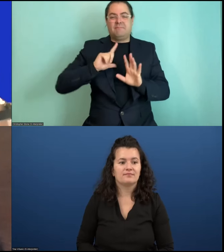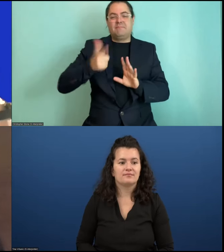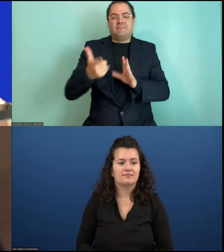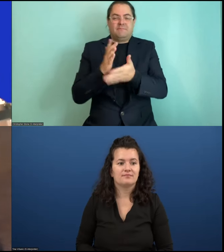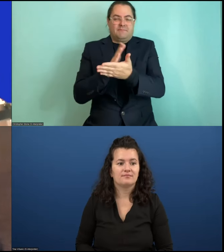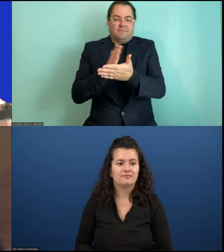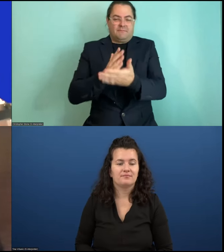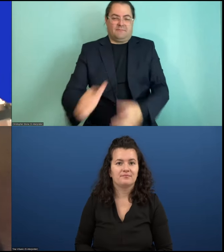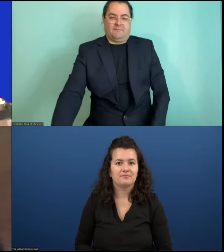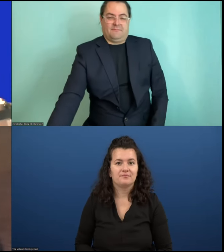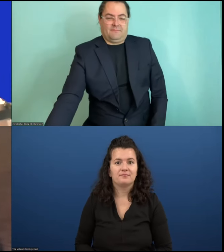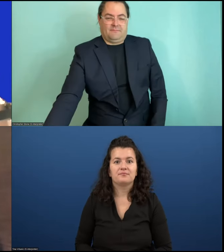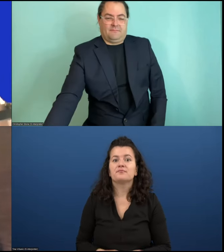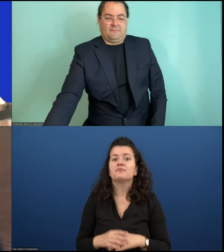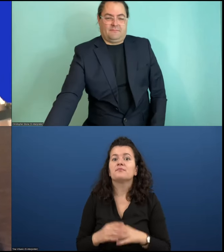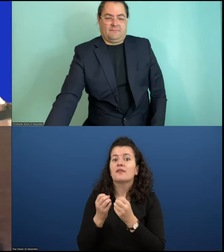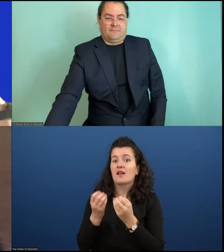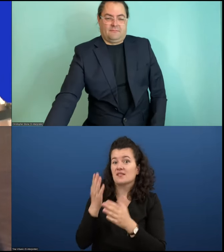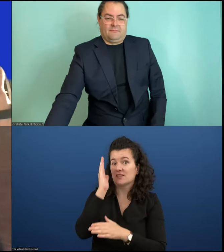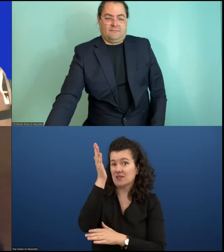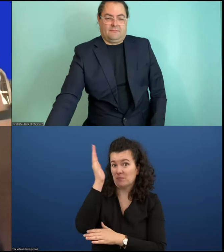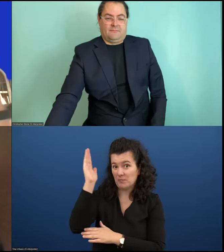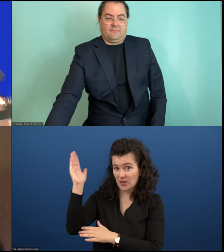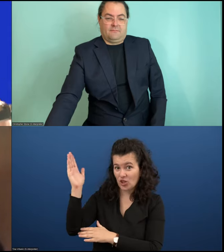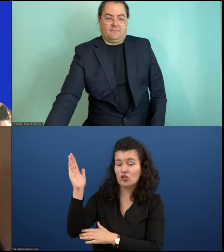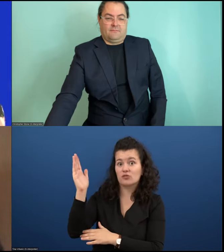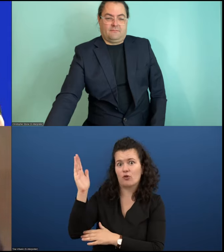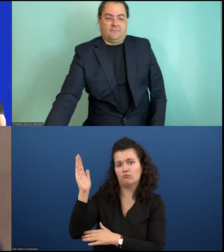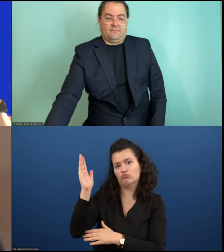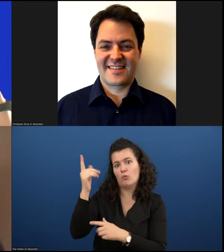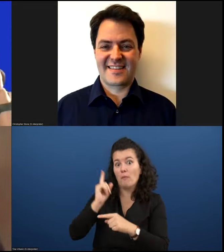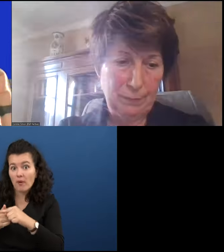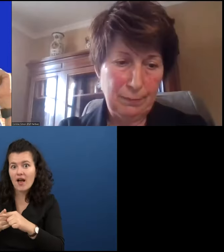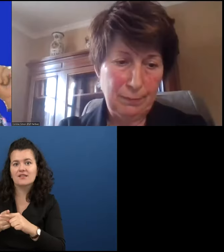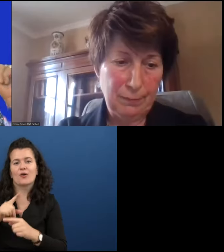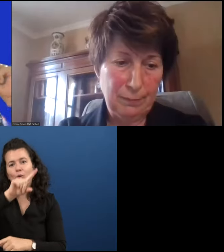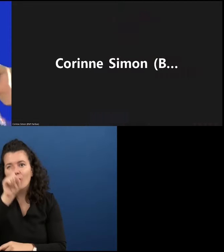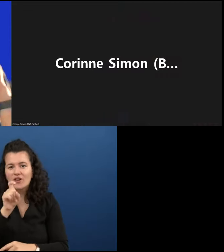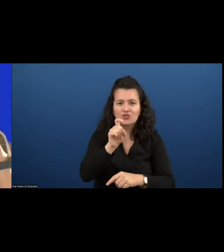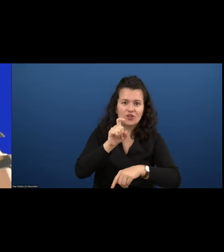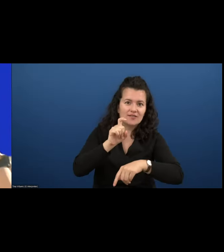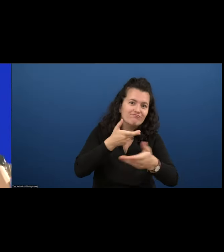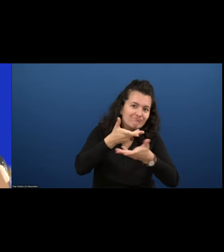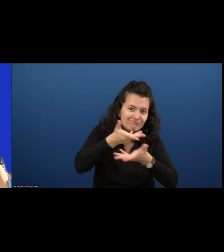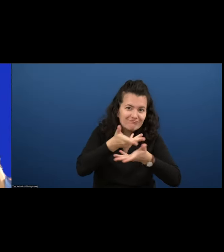my ability to say collaborator suggestion on the, on the cap. News embryo see everyone.